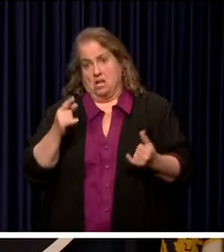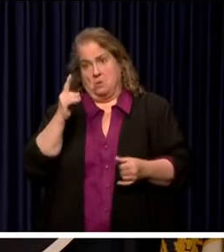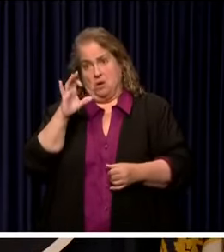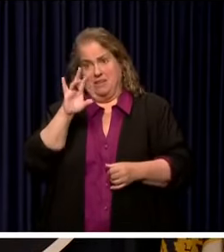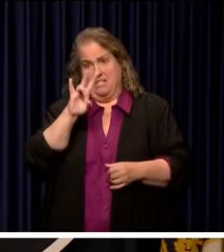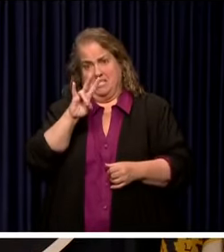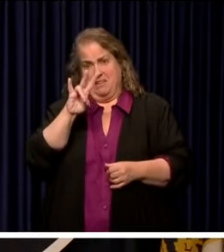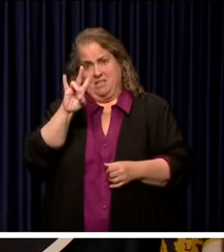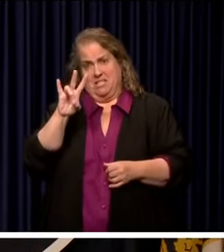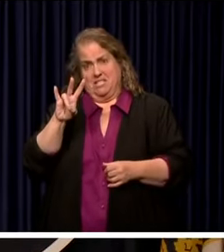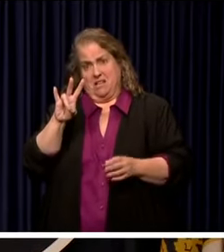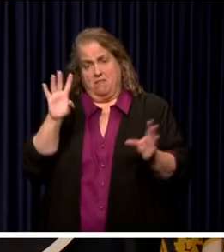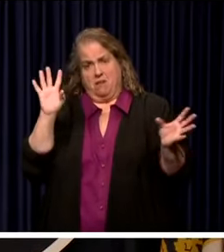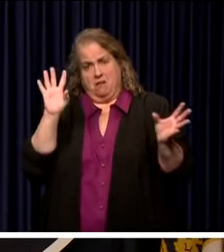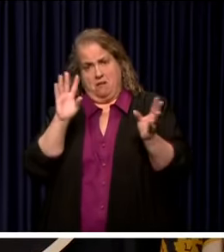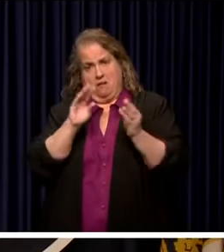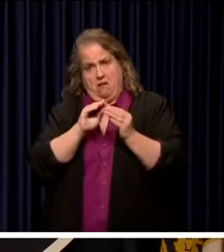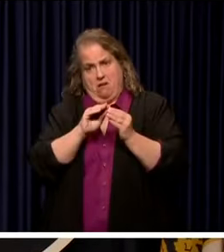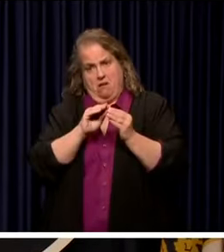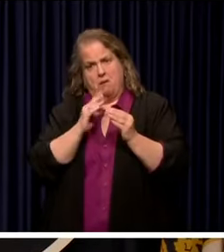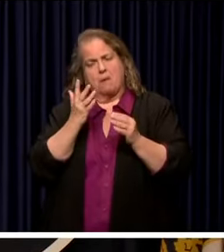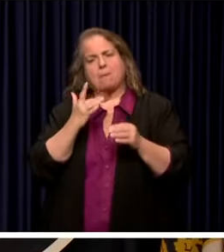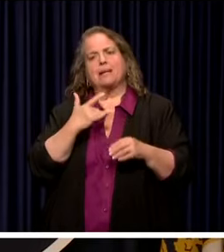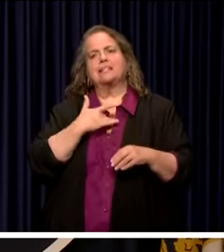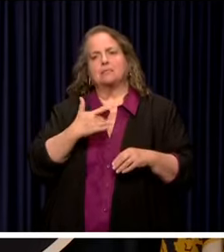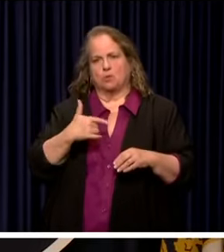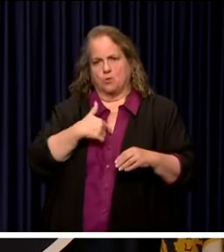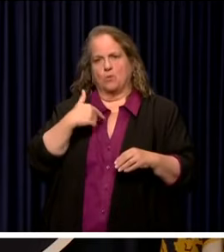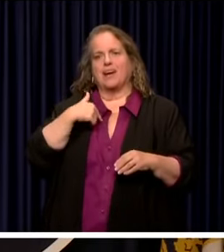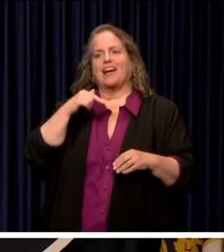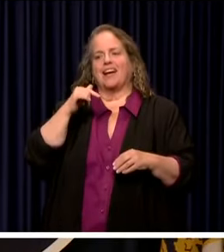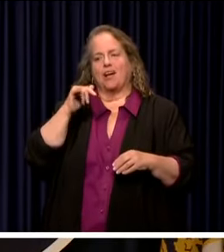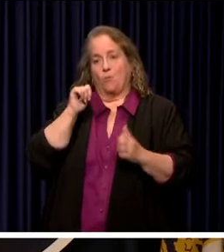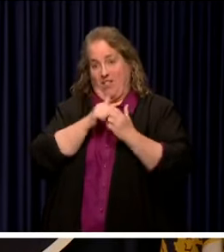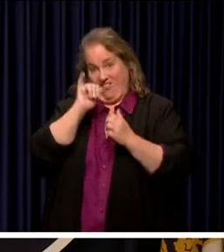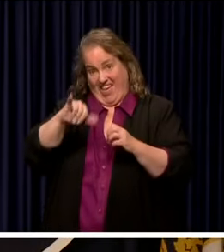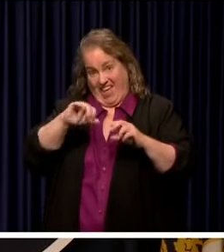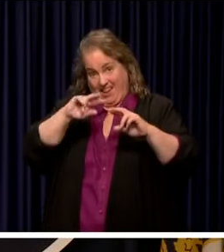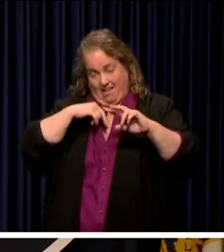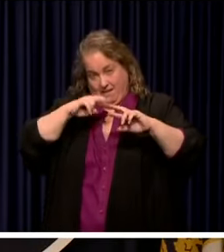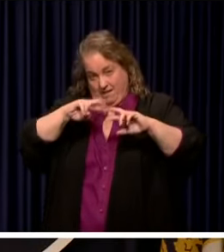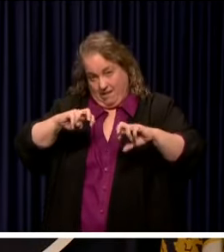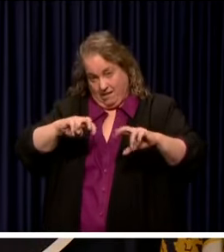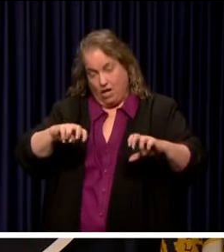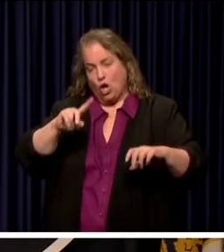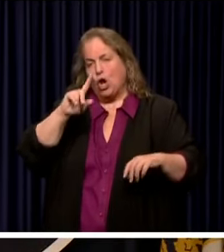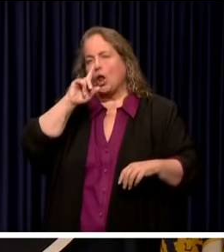CURRENTLY 186CH EVER -- EVER IN THE IF WHY HAVE 38. CURRENT 165.